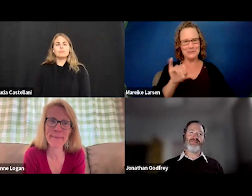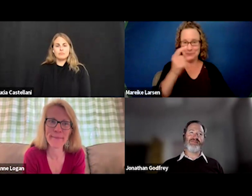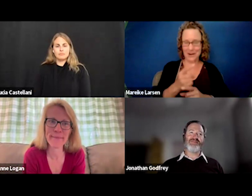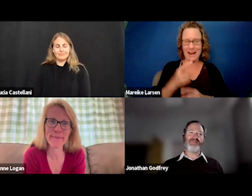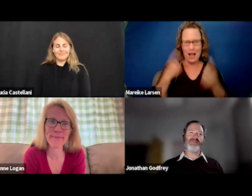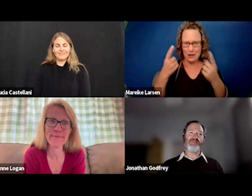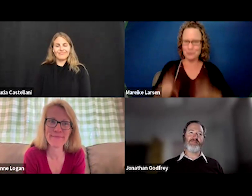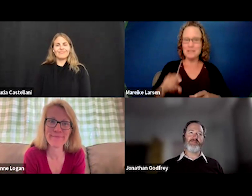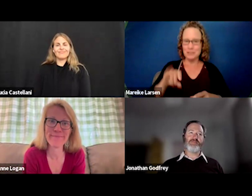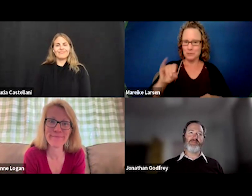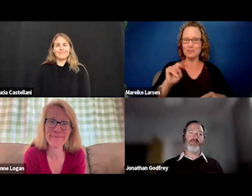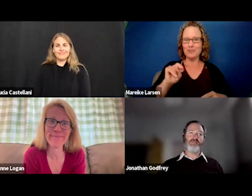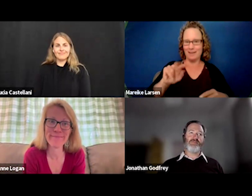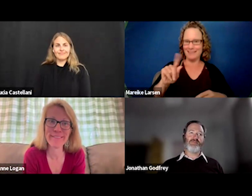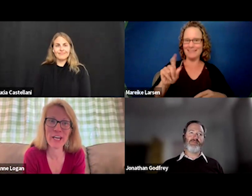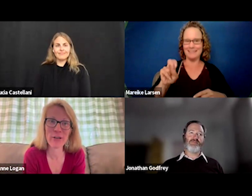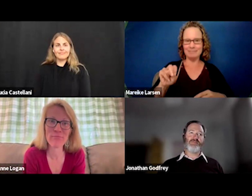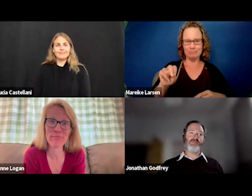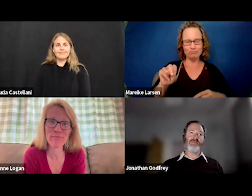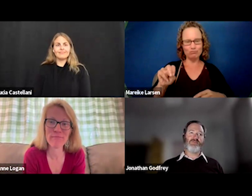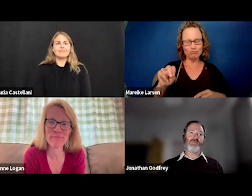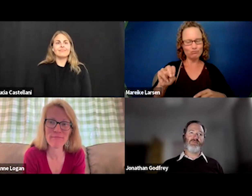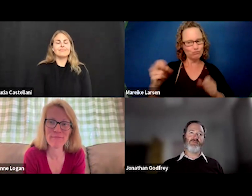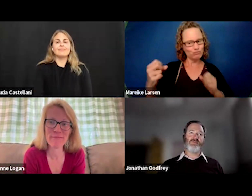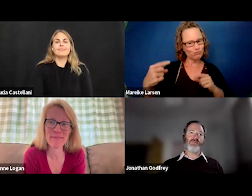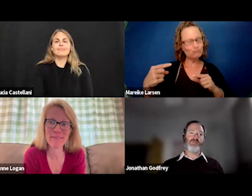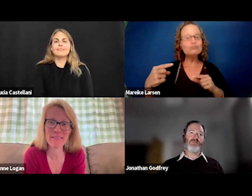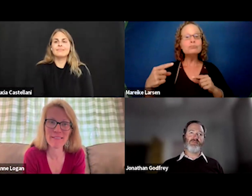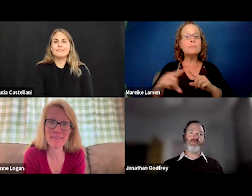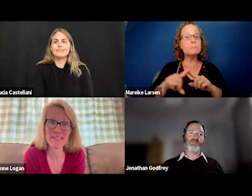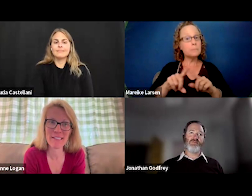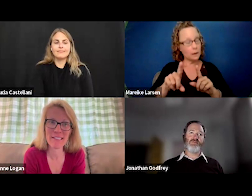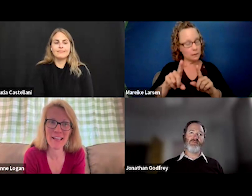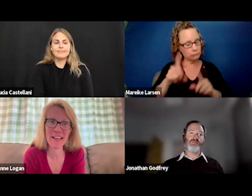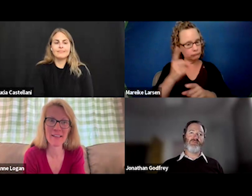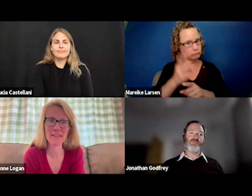And I think the ultimate responsibility of the content